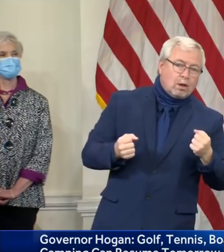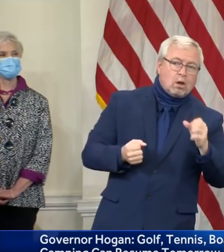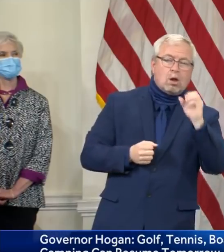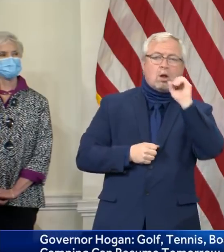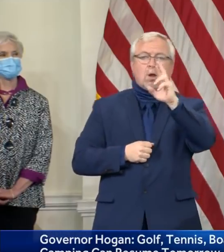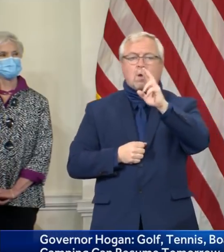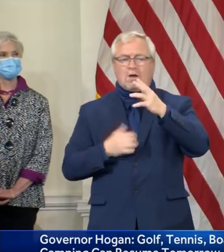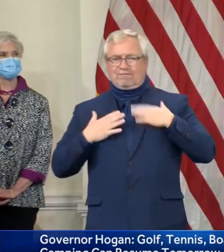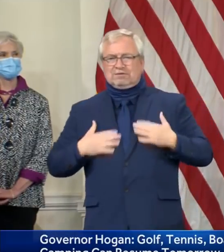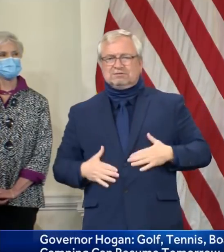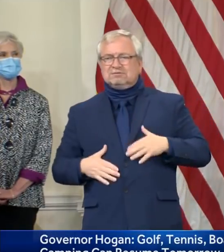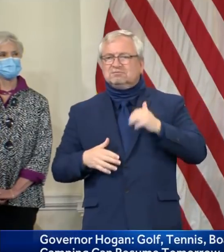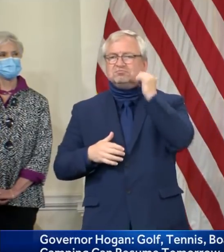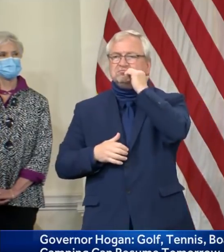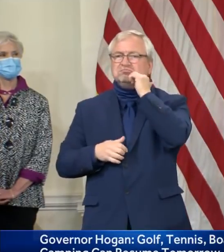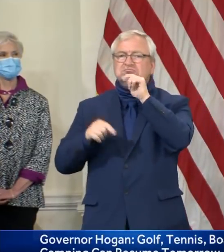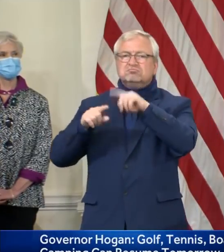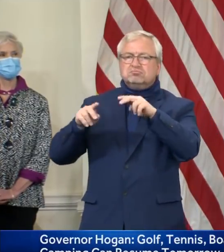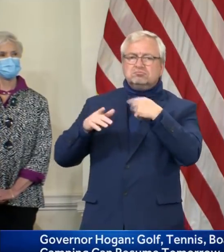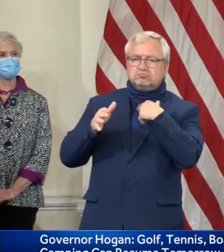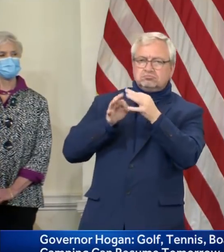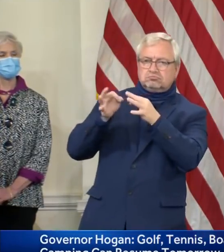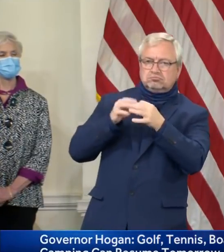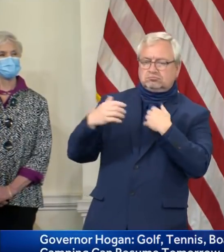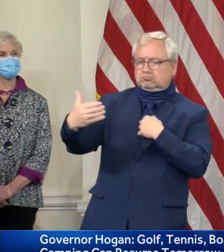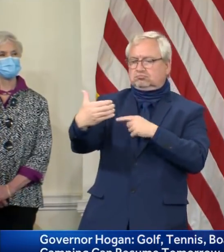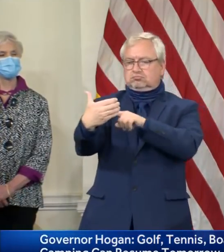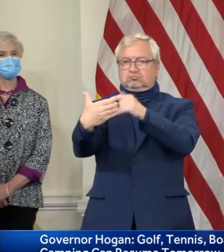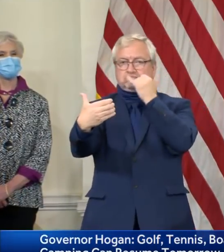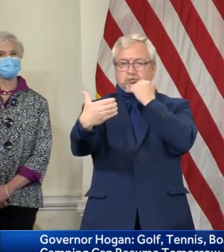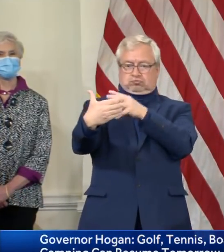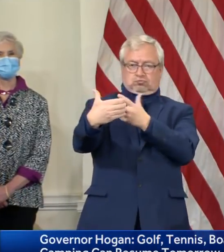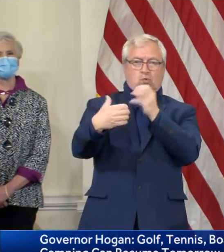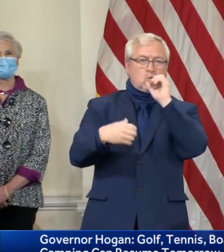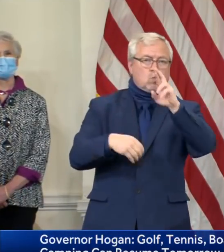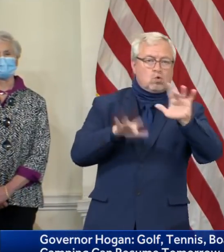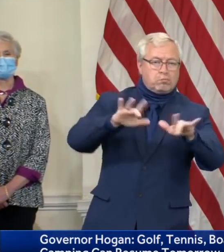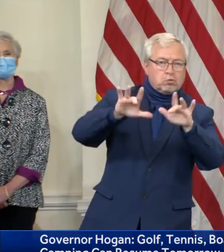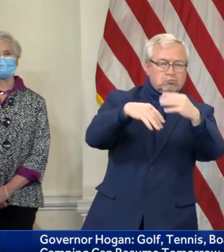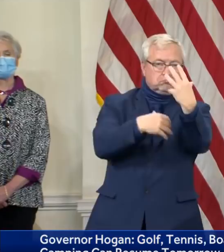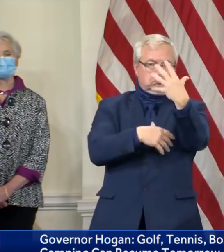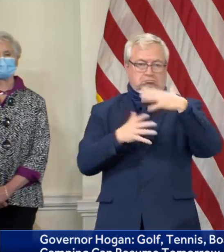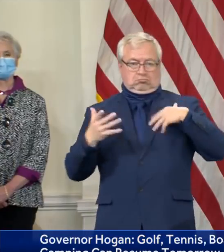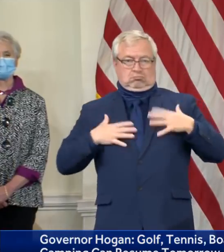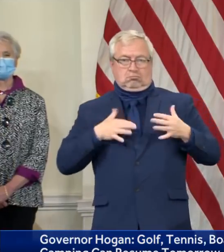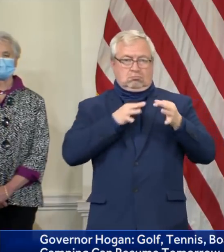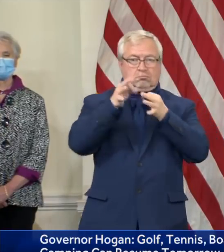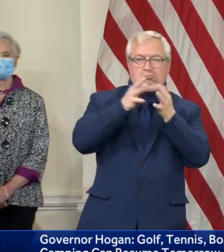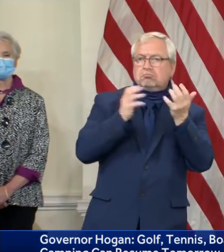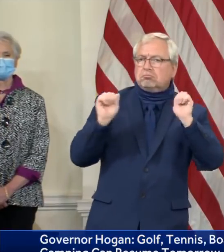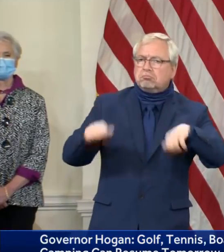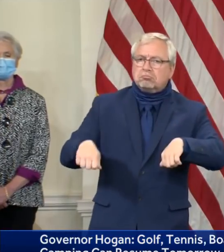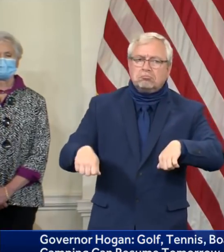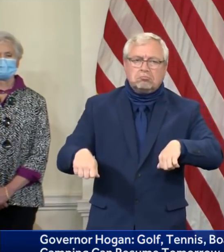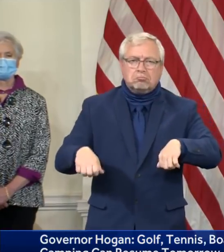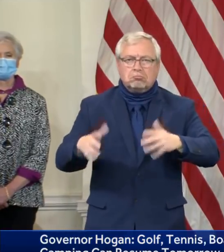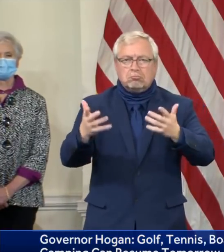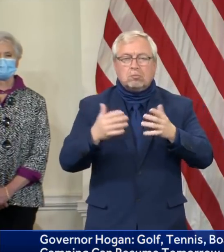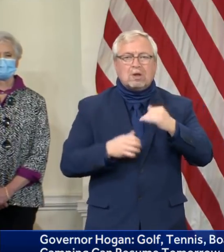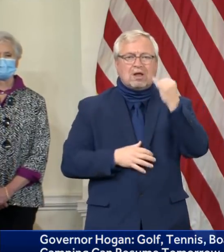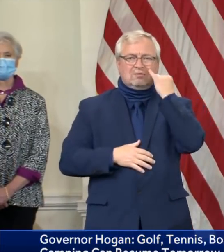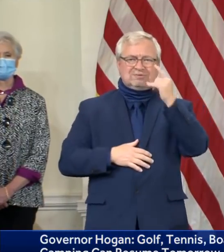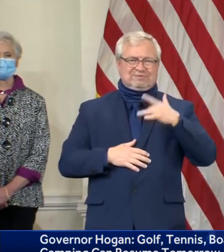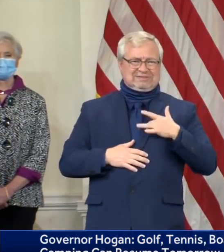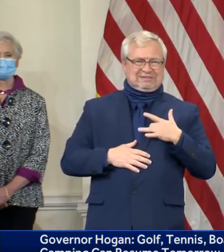YOU CAN SEE A PATIENT FOR MENTAL HEALTH OR PHYSICAL CONCERNS RIGHT NOW THROUGH YOUR PHONE OR YOUR COMPUTER.